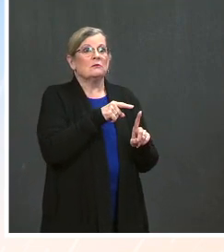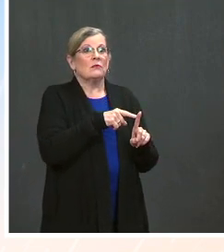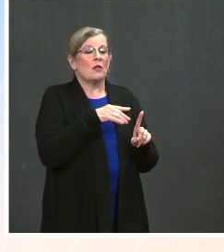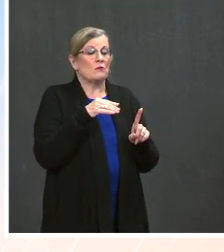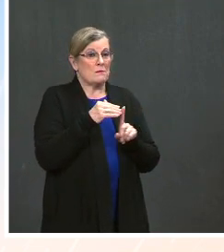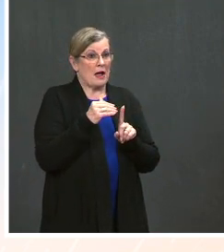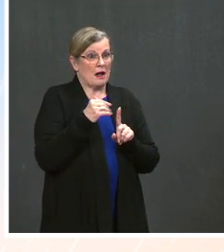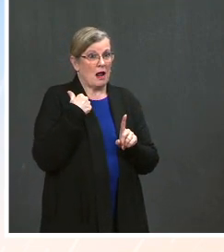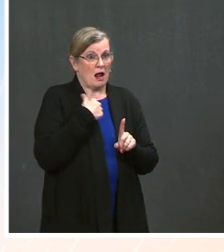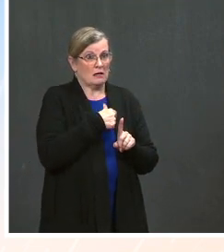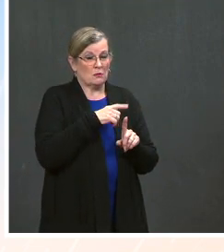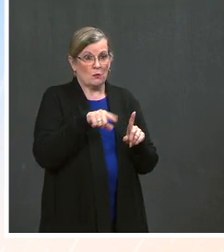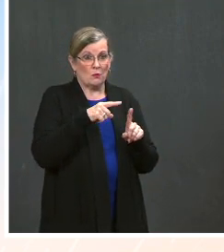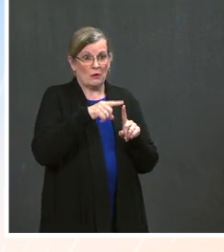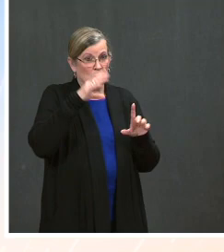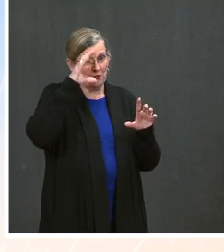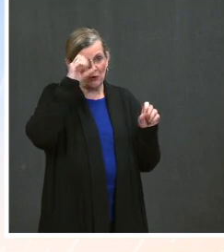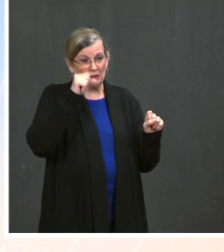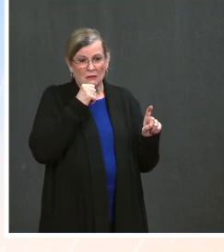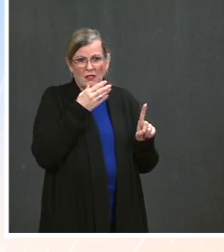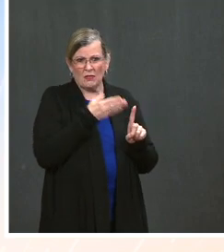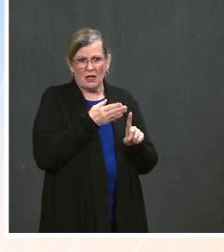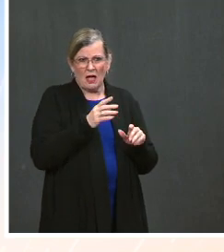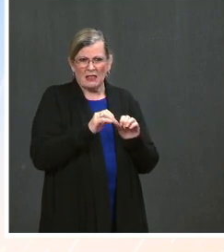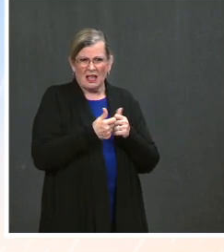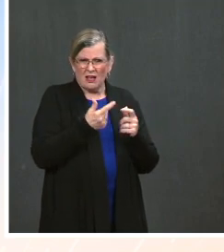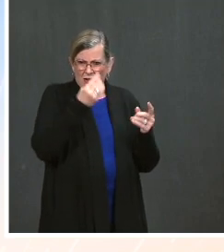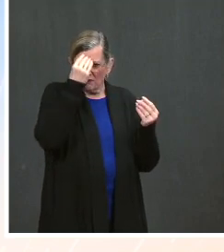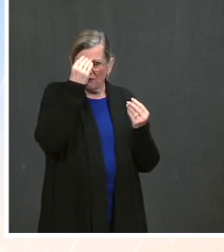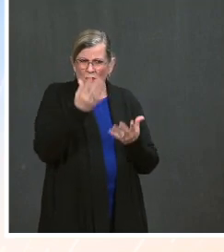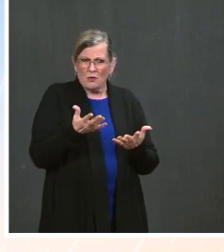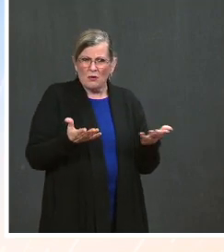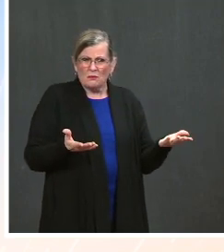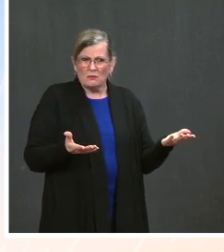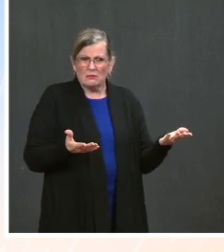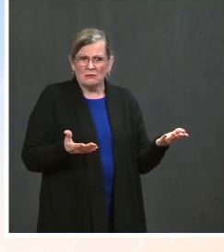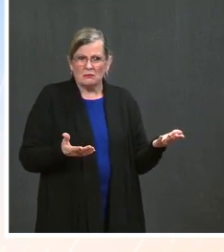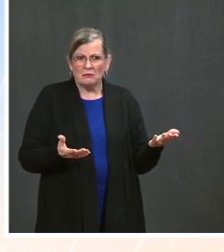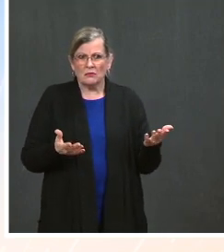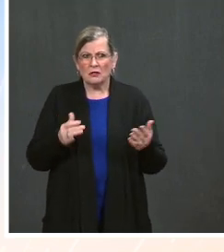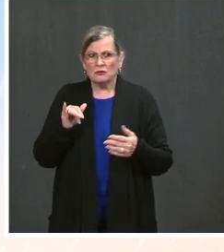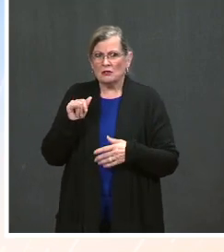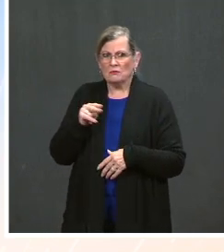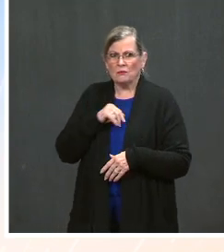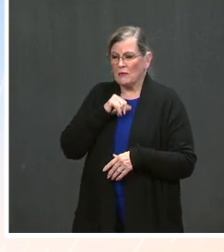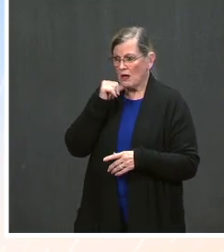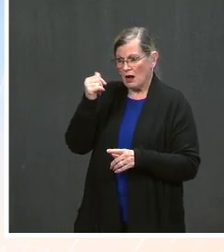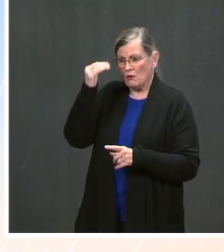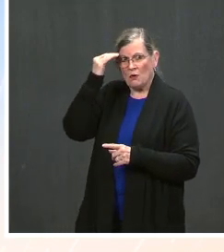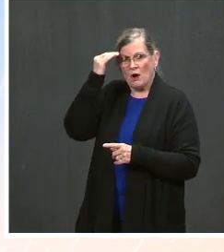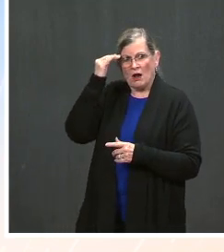how he's informed of these things? Ms. Psaki: Absolutely. I'm obviously not aware, as Kelly acknowledged, of the circ- -- of the situation at the Capitol.